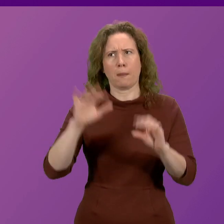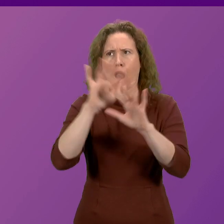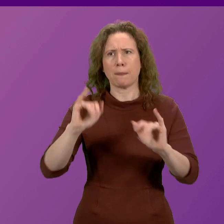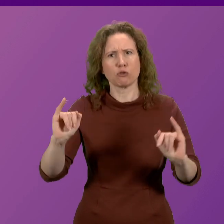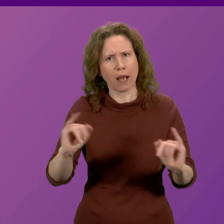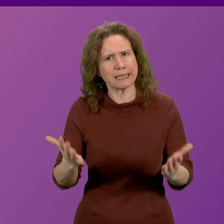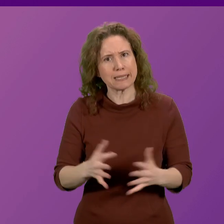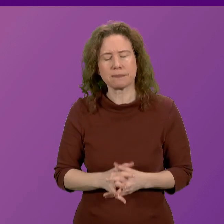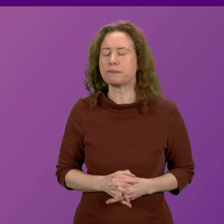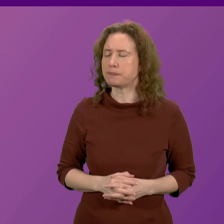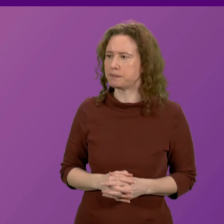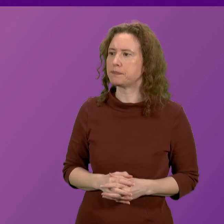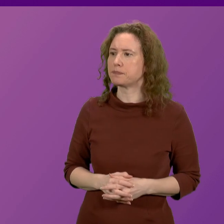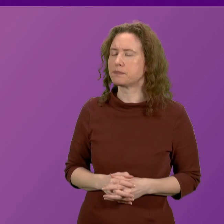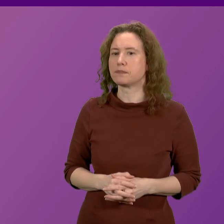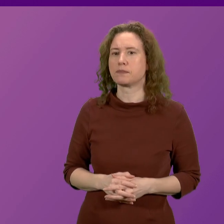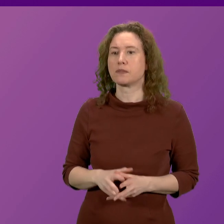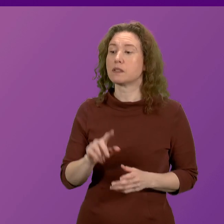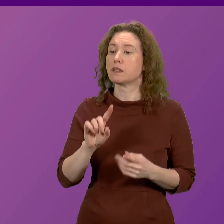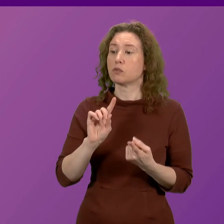Please respond with reference to the substantive question, First Minister.